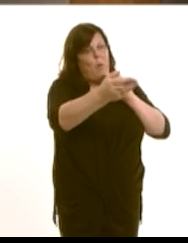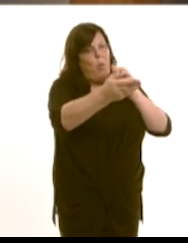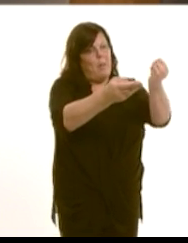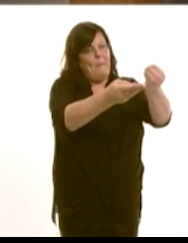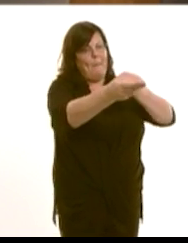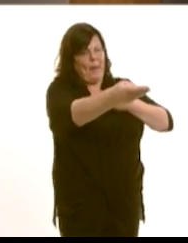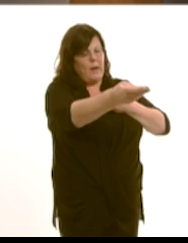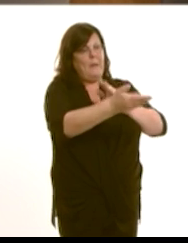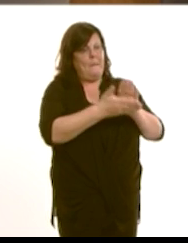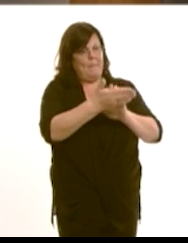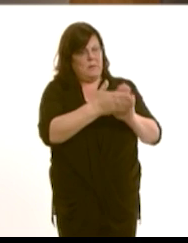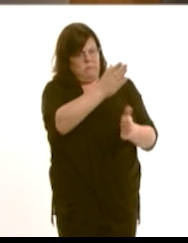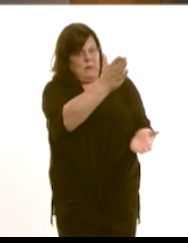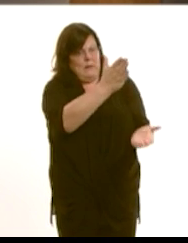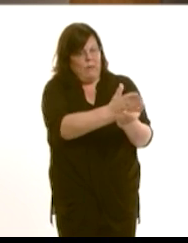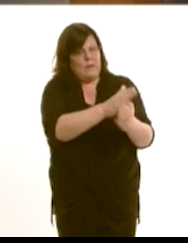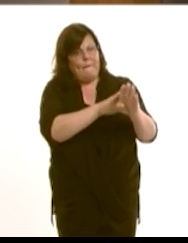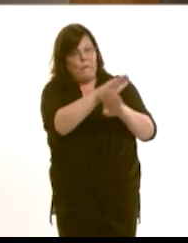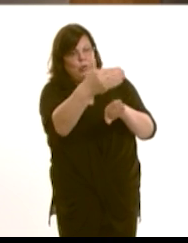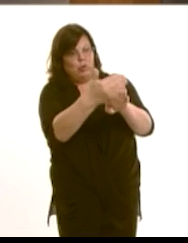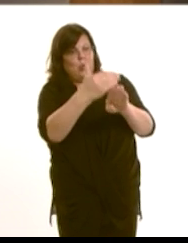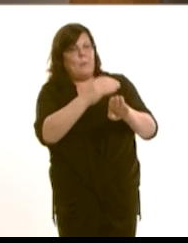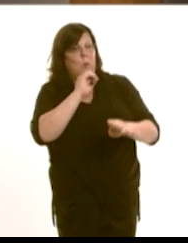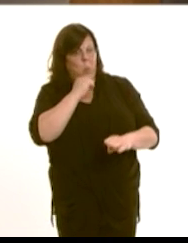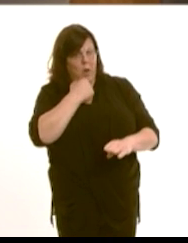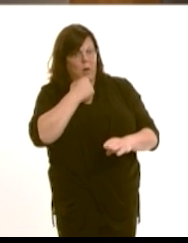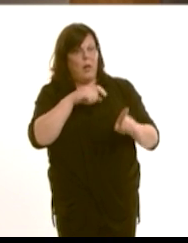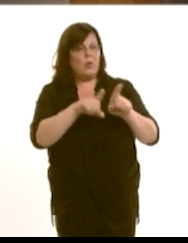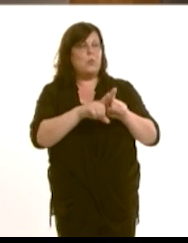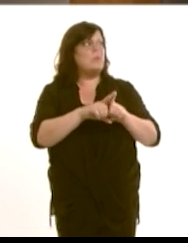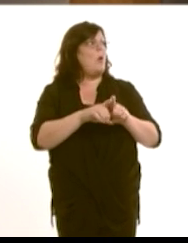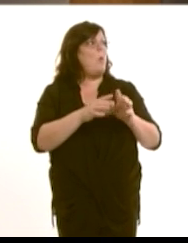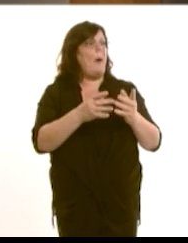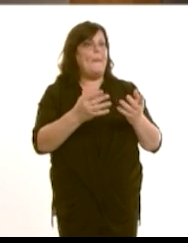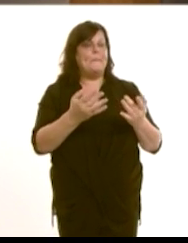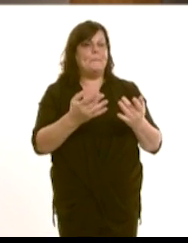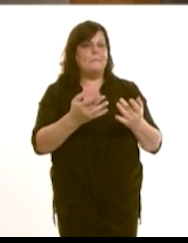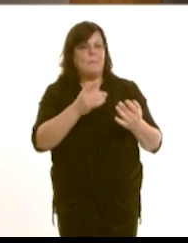in terms of guarantees of future jobs and guarantees in terms of a commitment for a